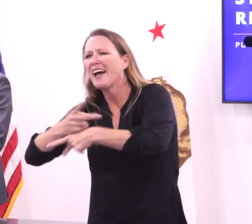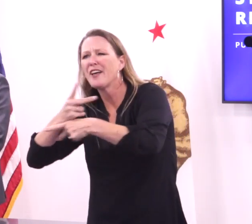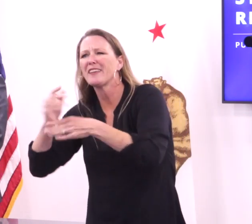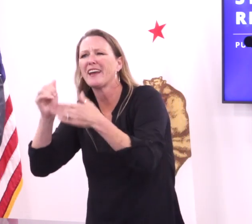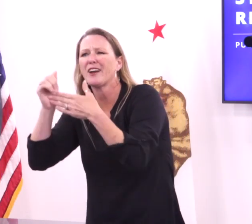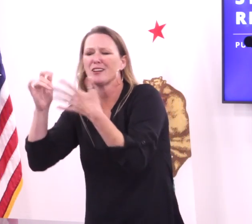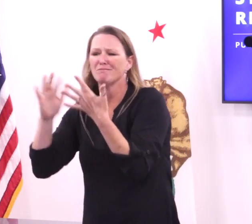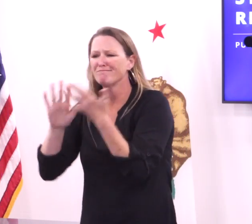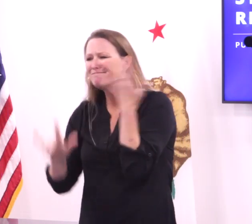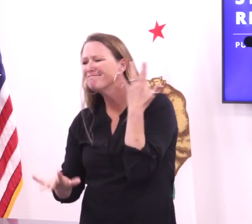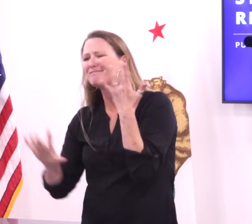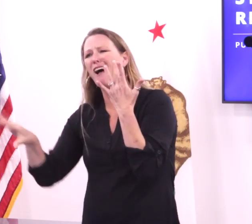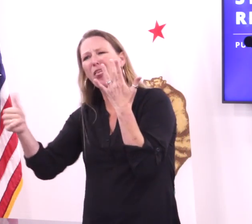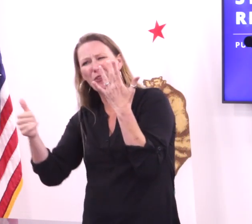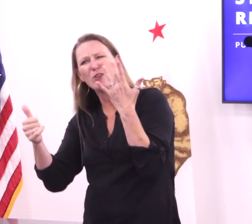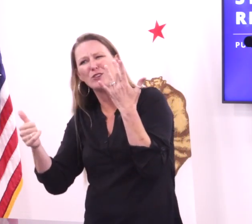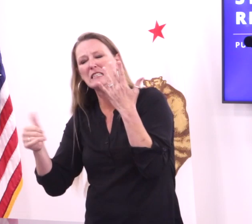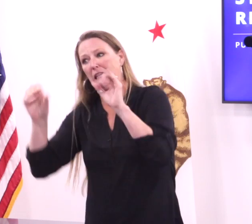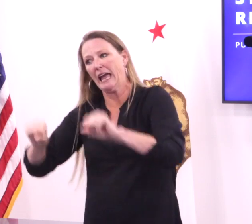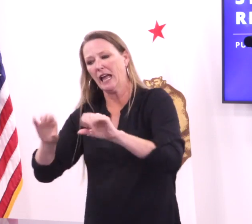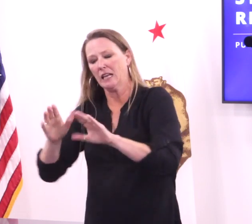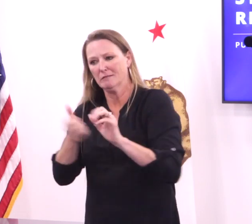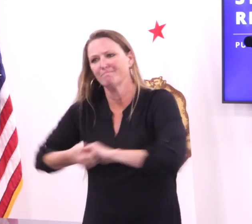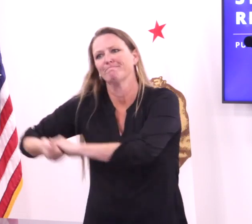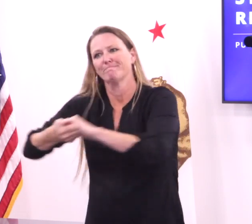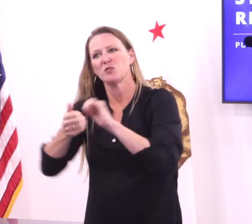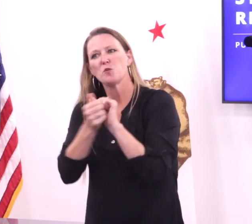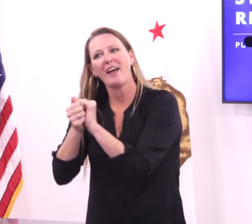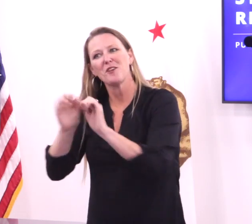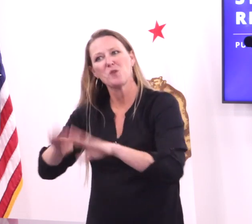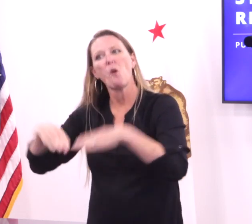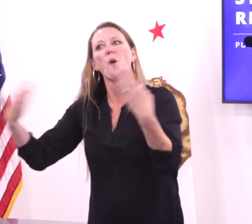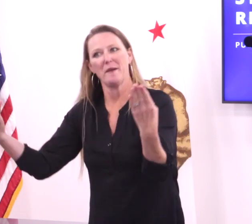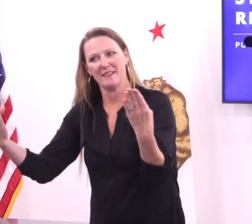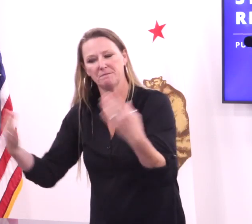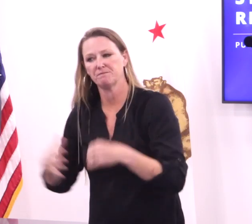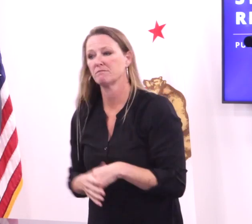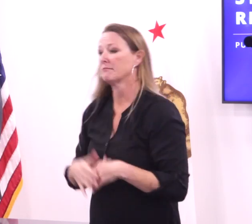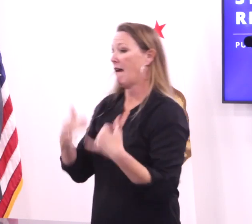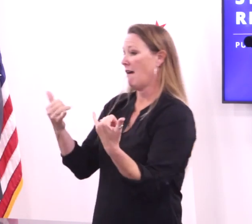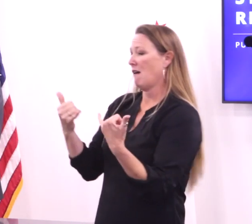Now a quick review of what's in the Start Guide, and what's not in the Start Guide.